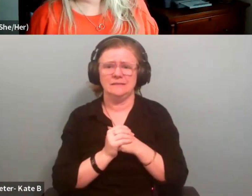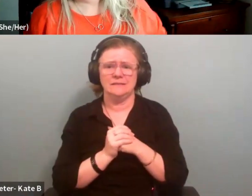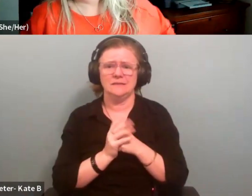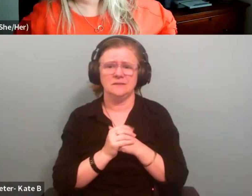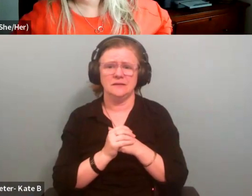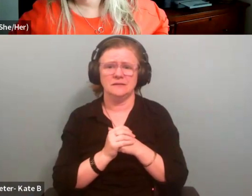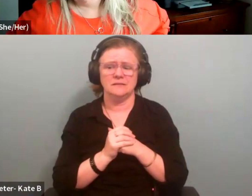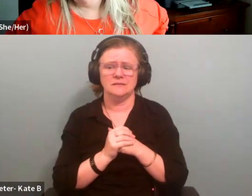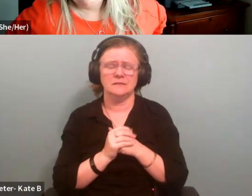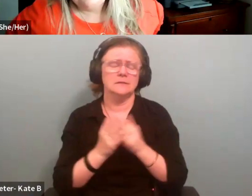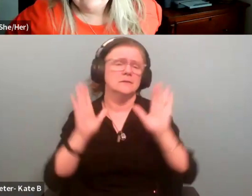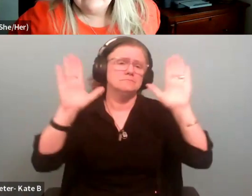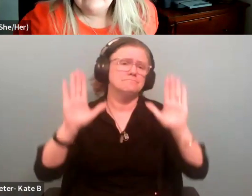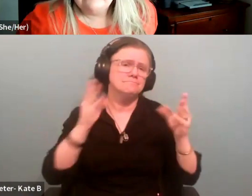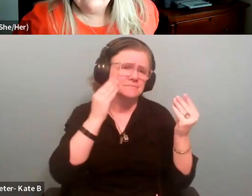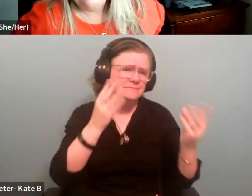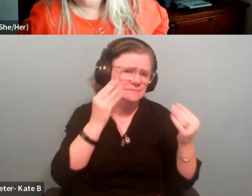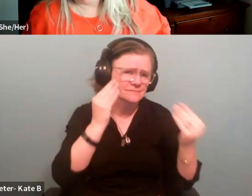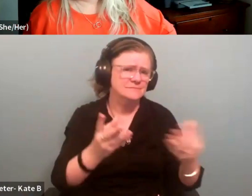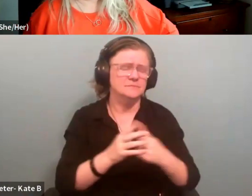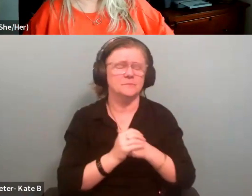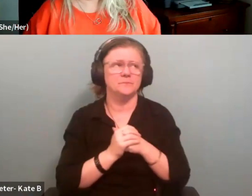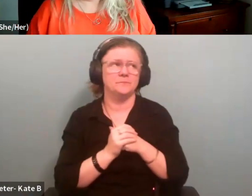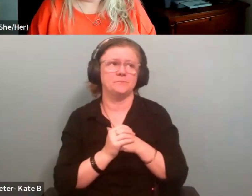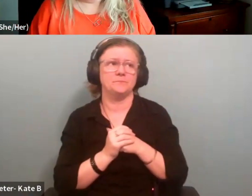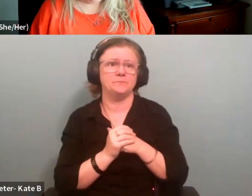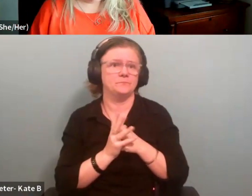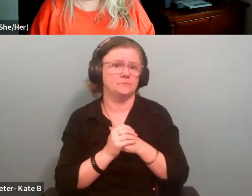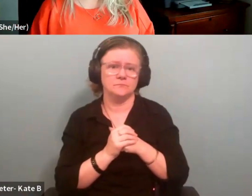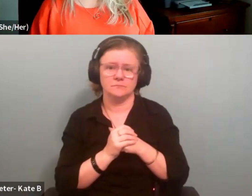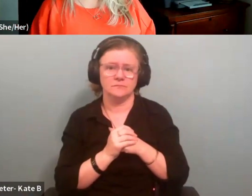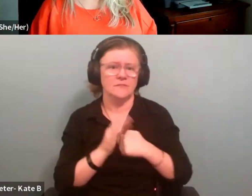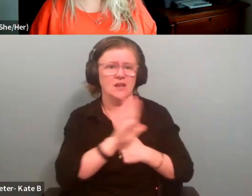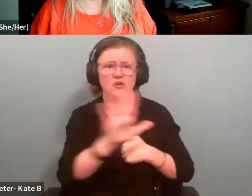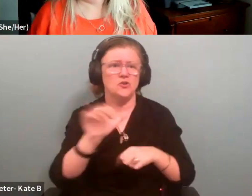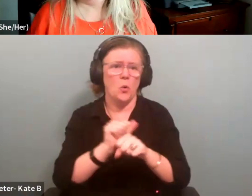was fabulous information. And your work is incredible. And